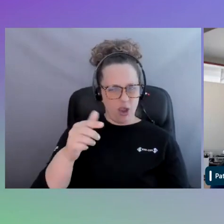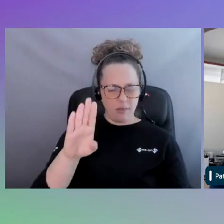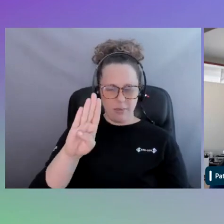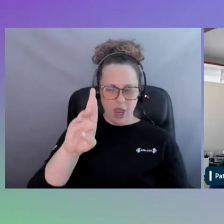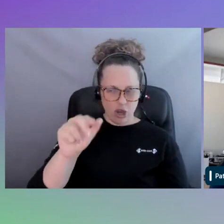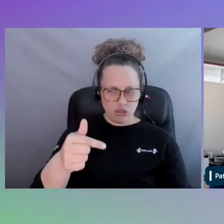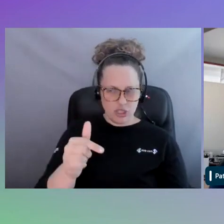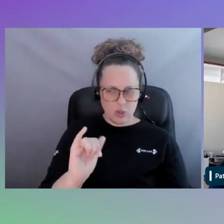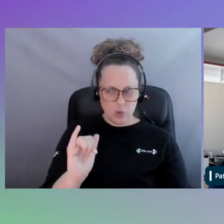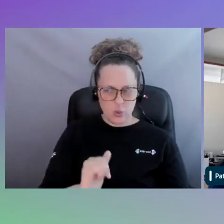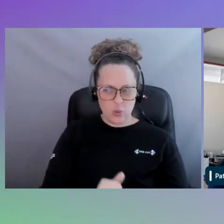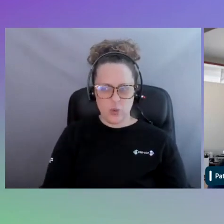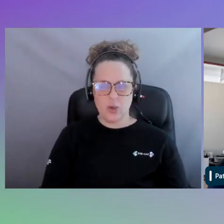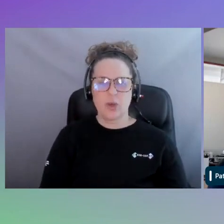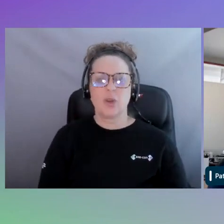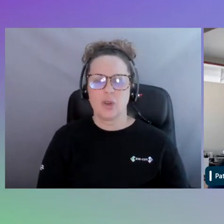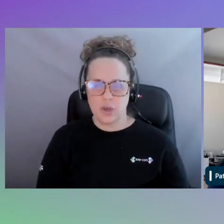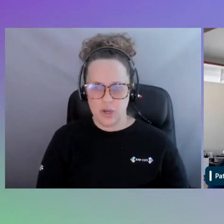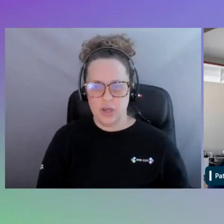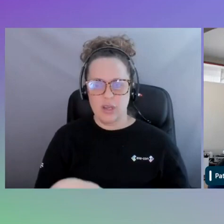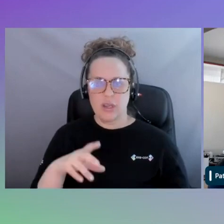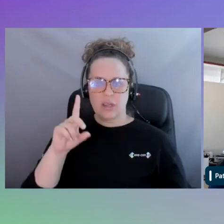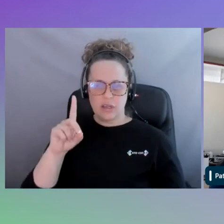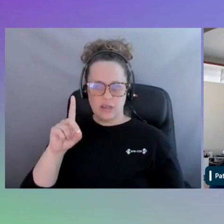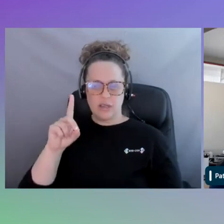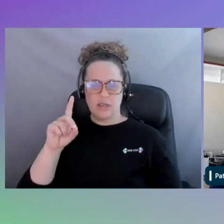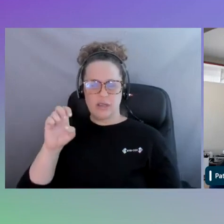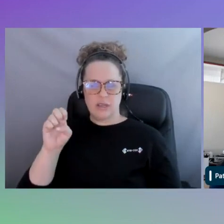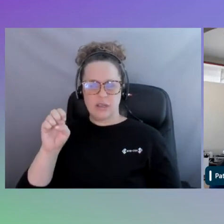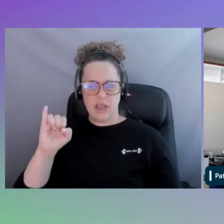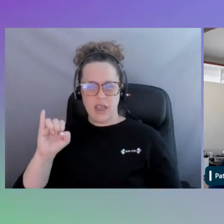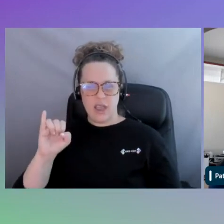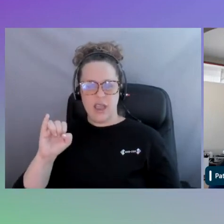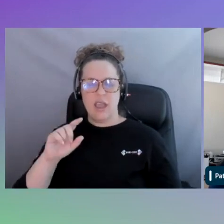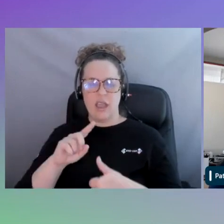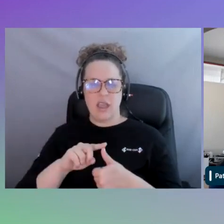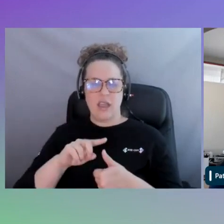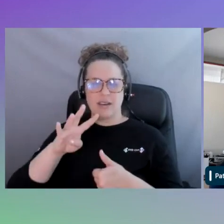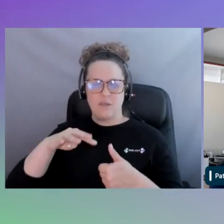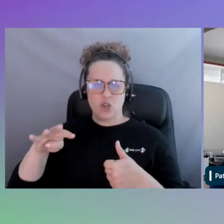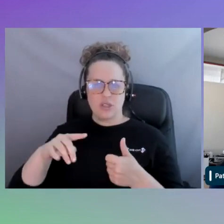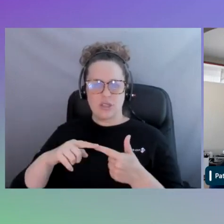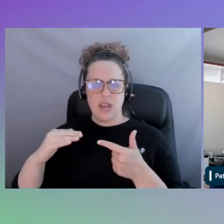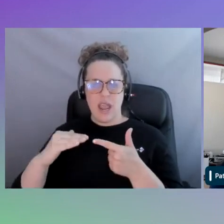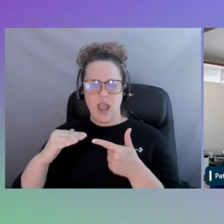definitions. There's diversity, equity and inclusion. So Dei uh,